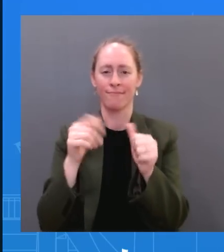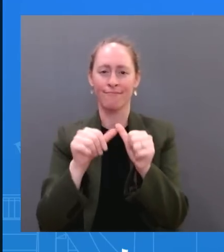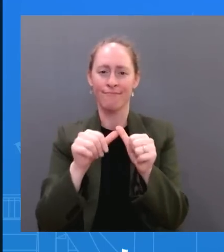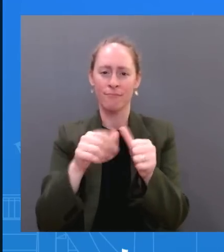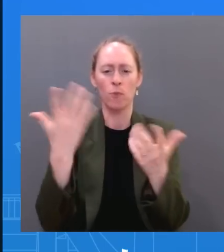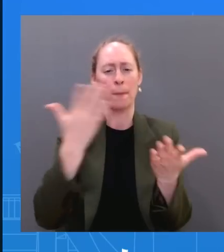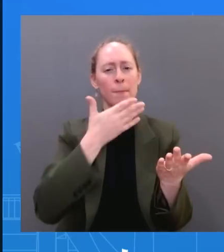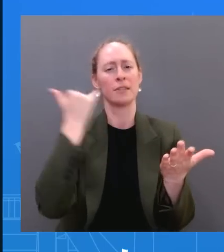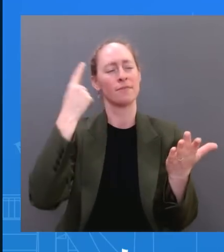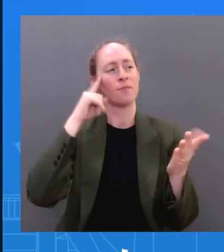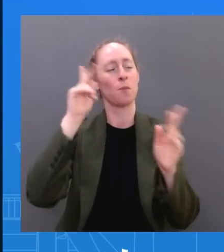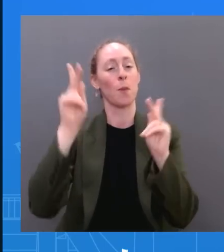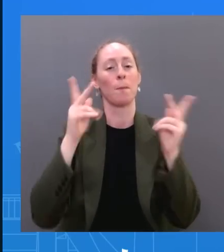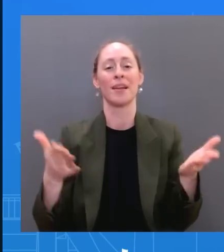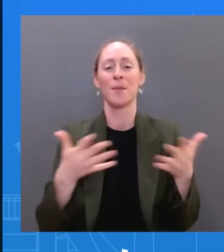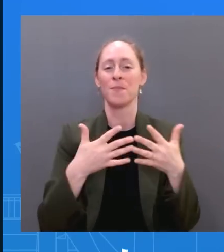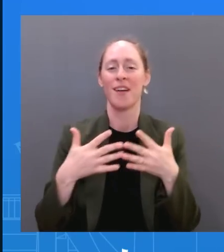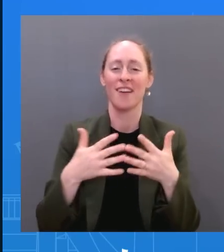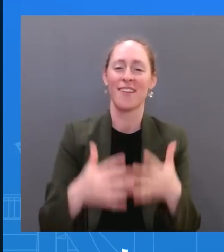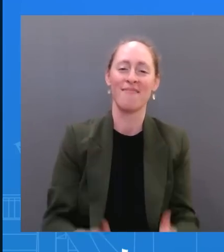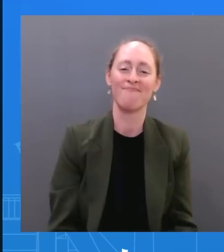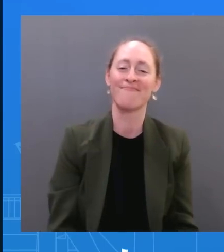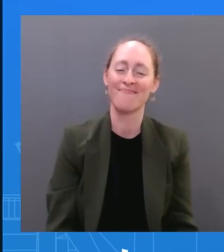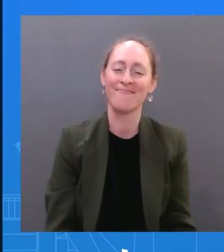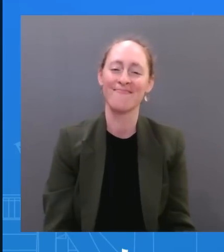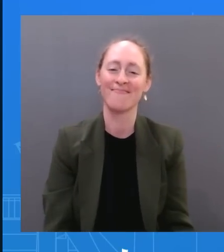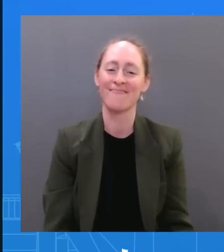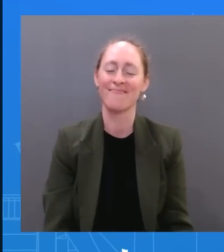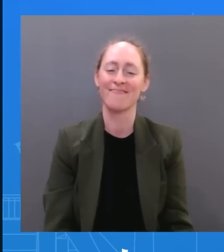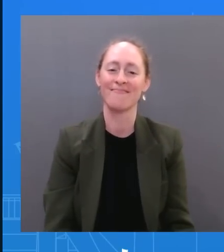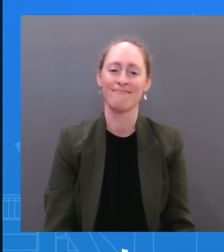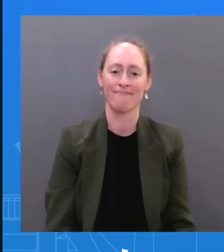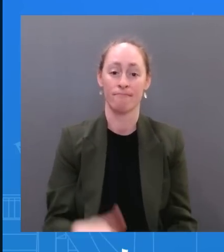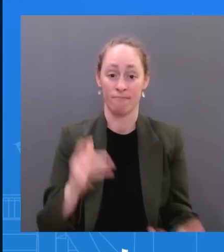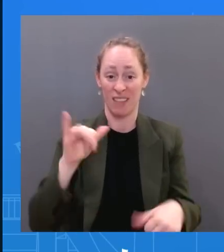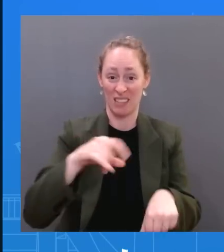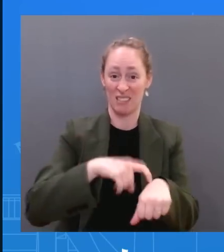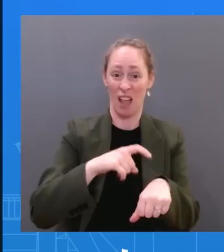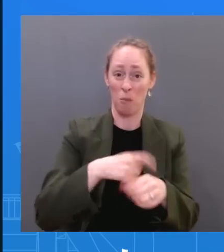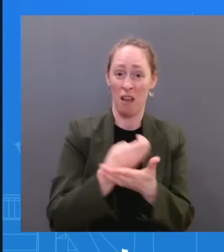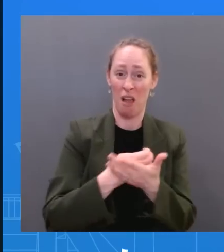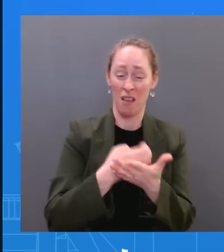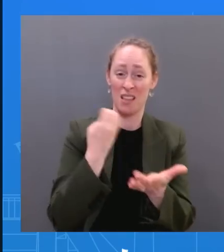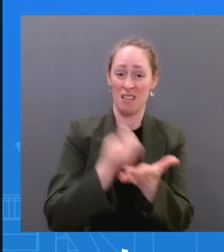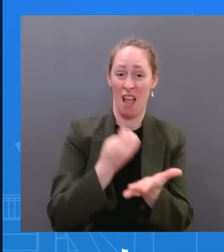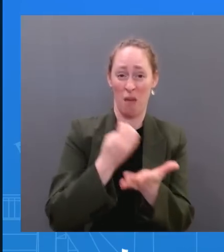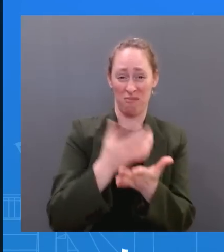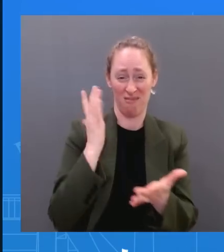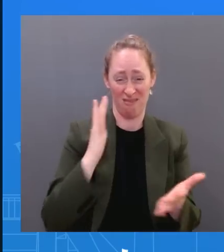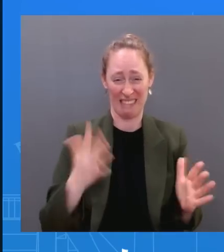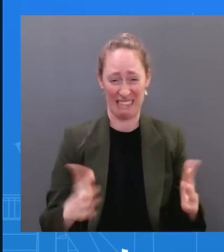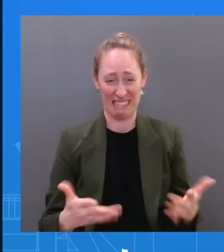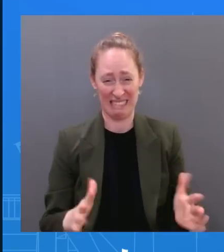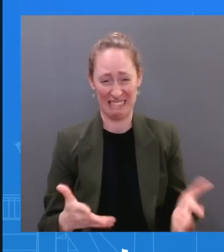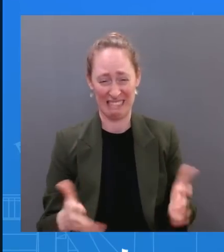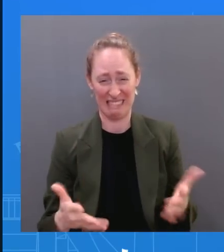from when he walked in to this administration over a year ago after dealing -- or still dealing, really -- in reality --